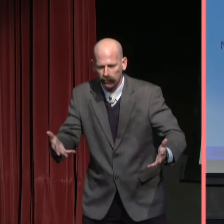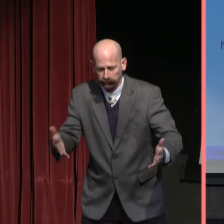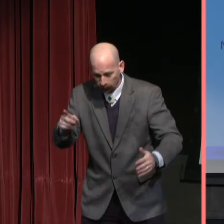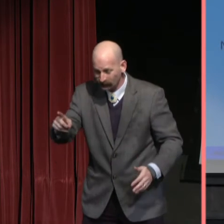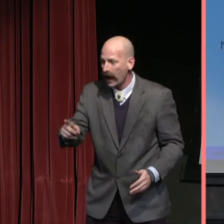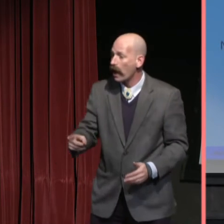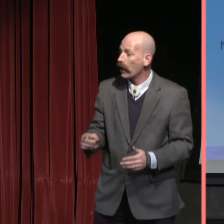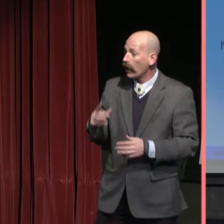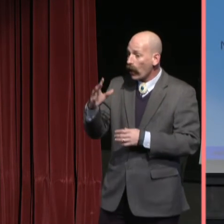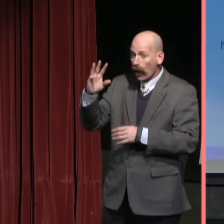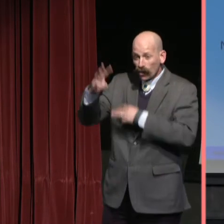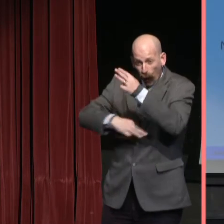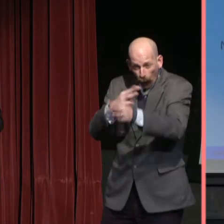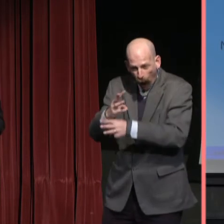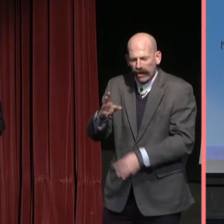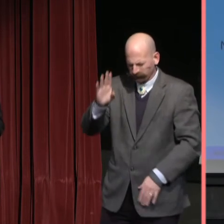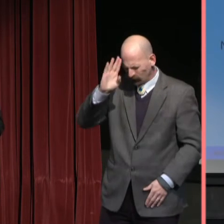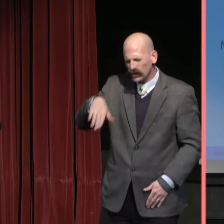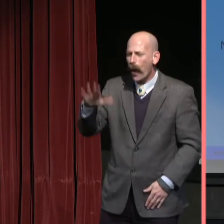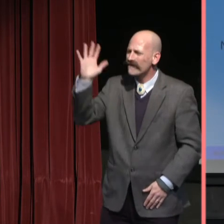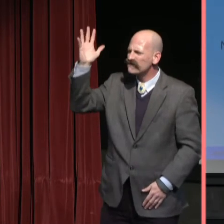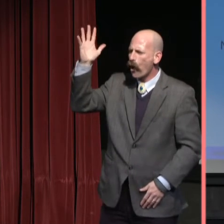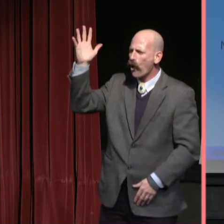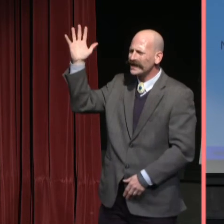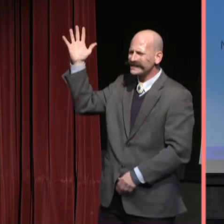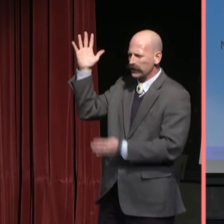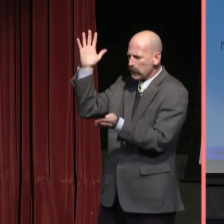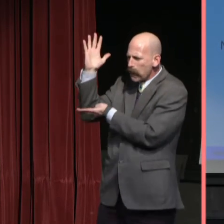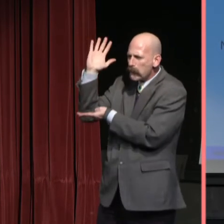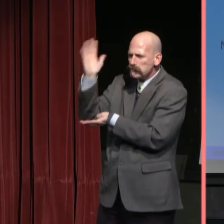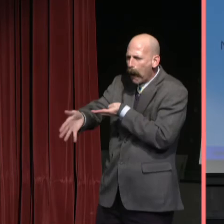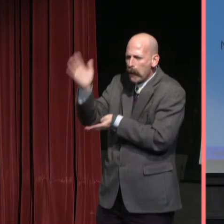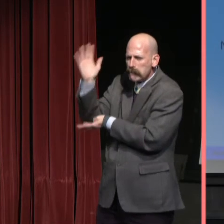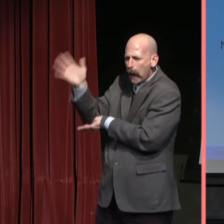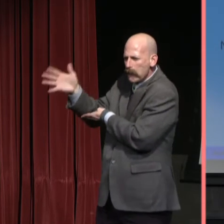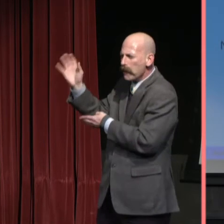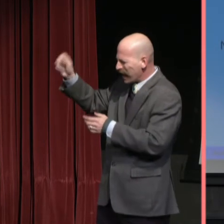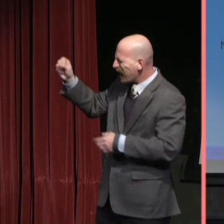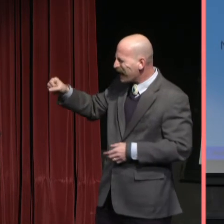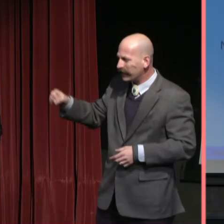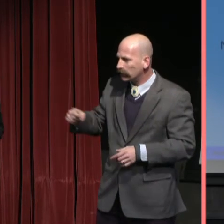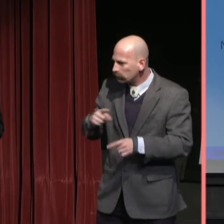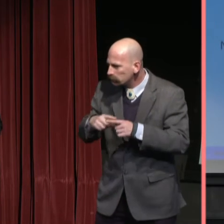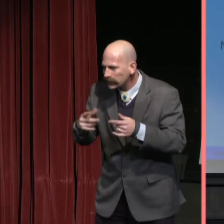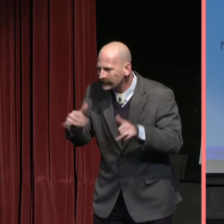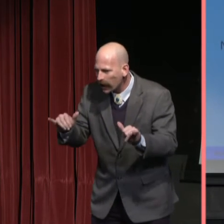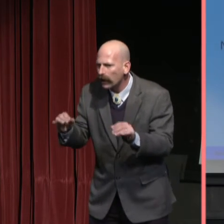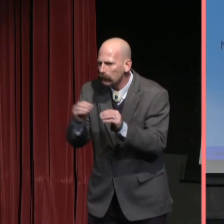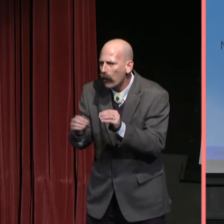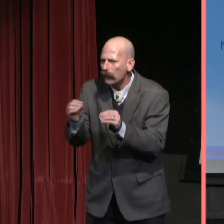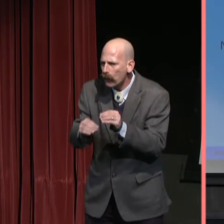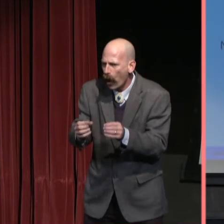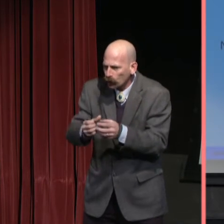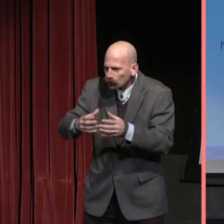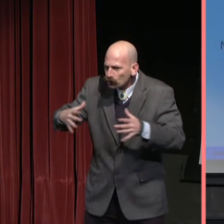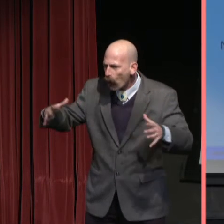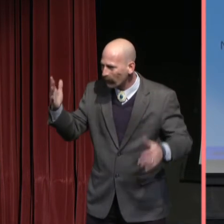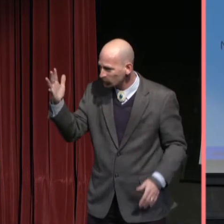Despite deforrestation, forests all over the whole world are bigger than they were last year and bigger than the year before. Because the forests are growing,